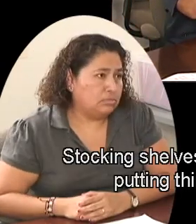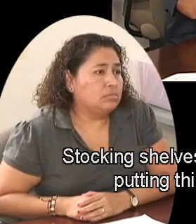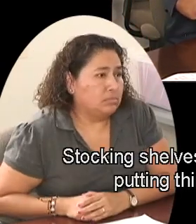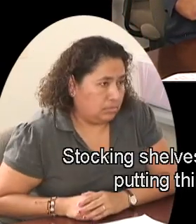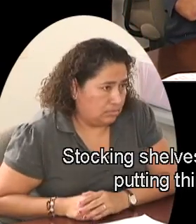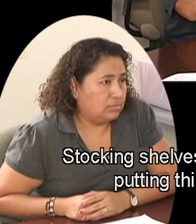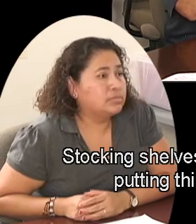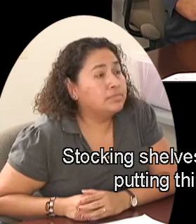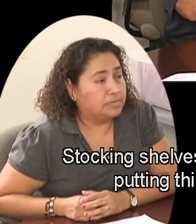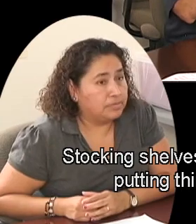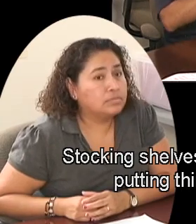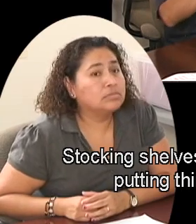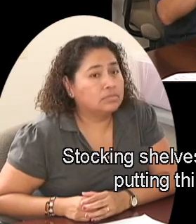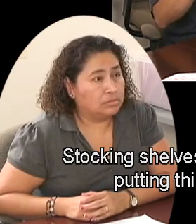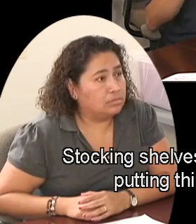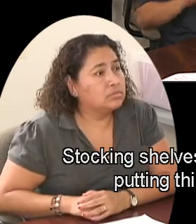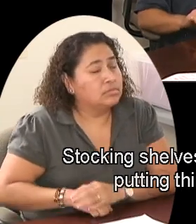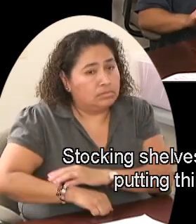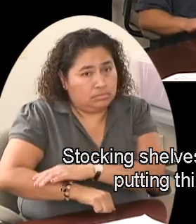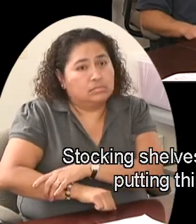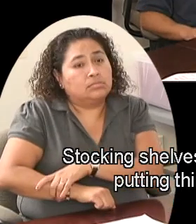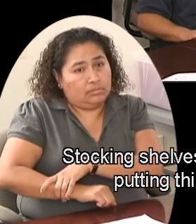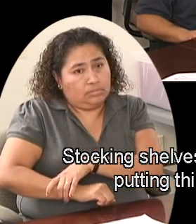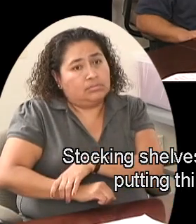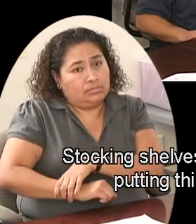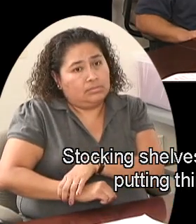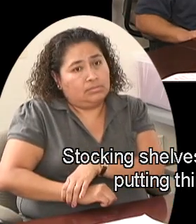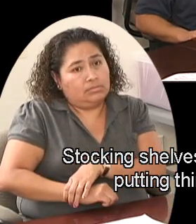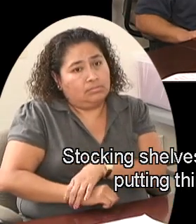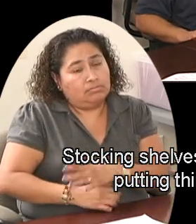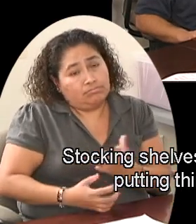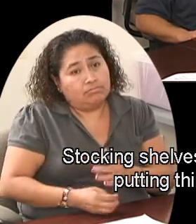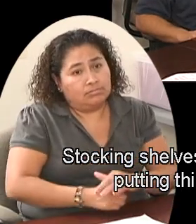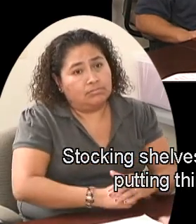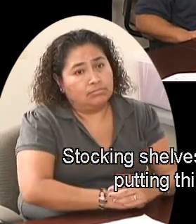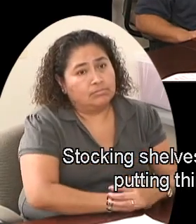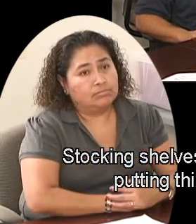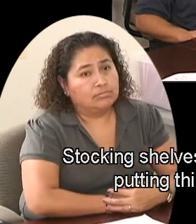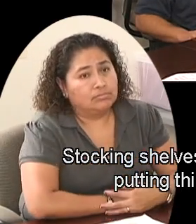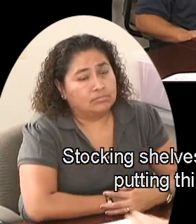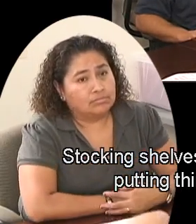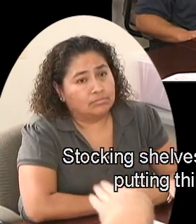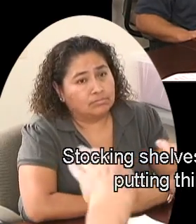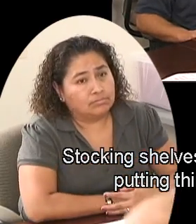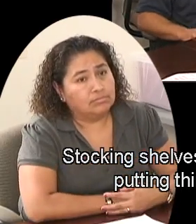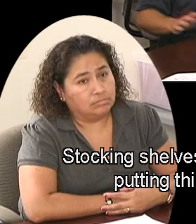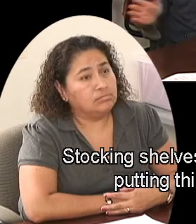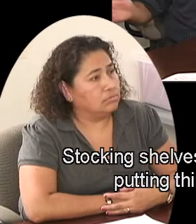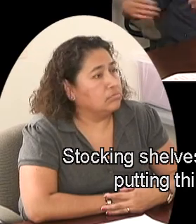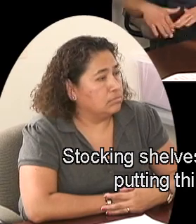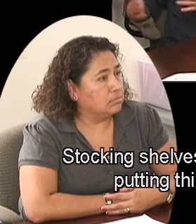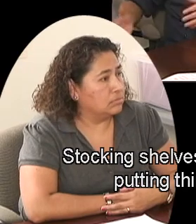Stocking shelves? So, you're stocking, putting things on shelves?